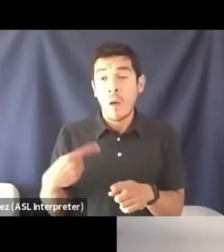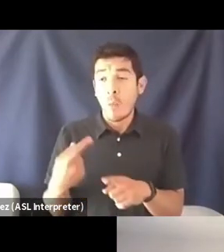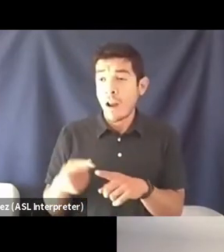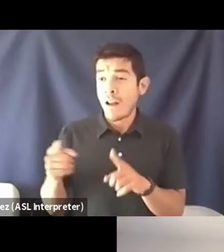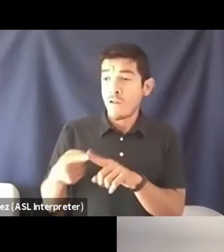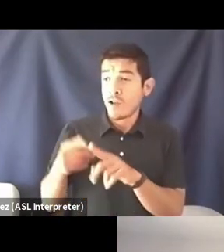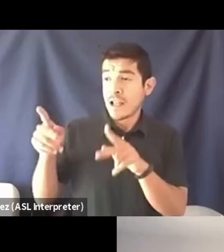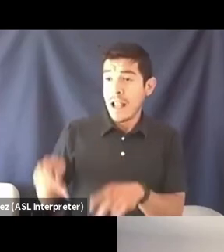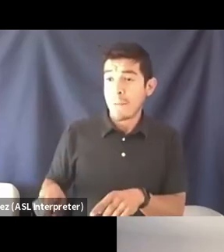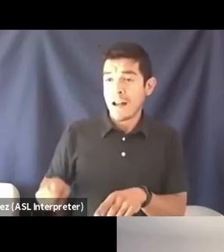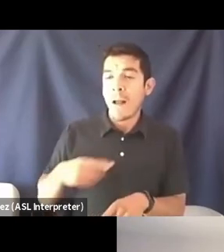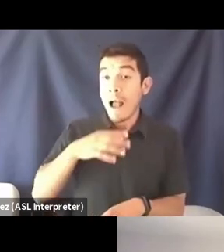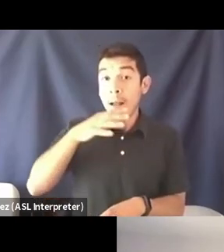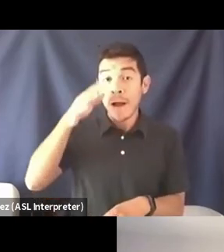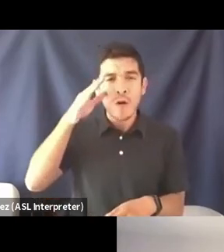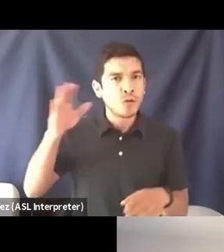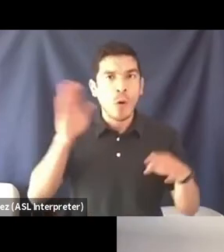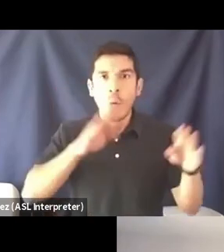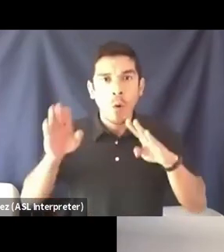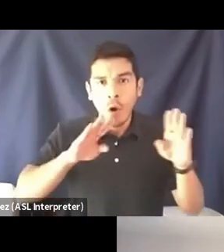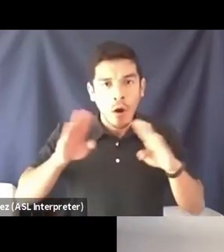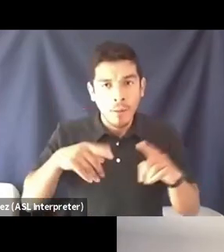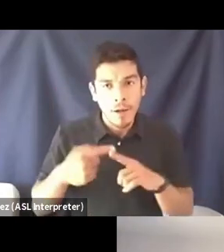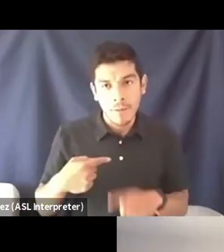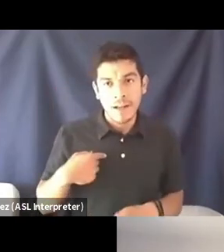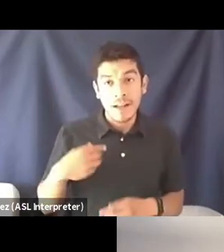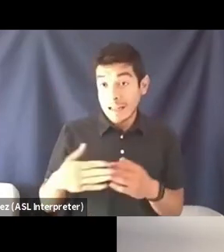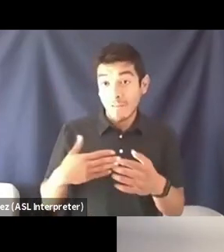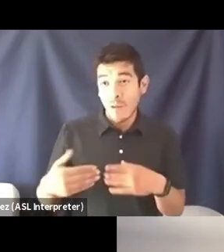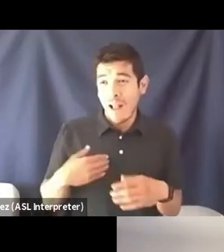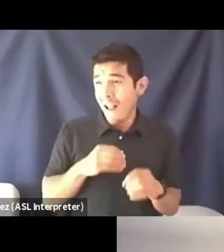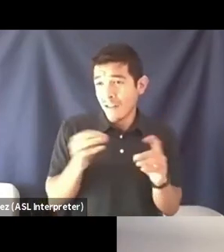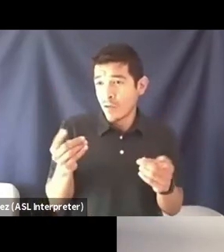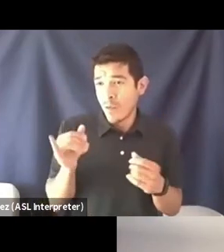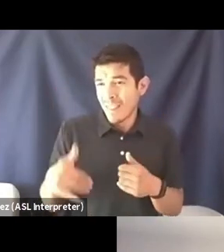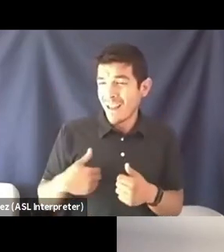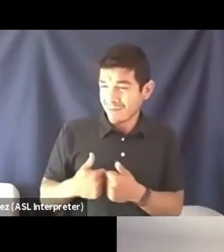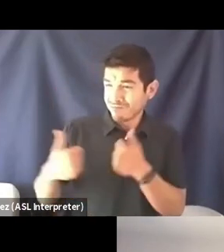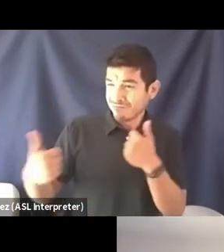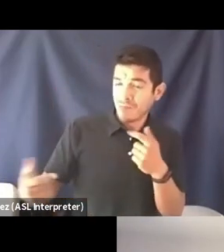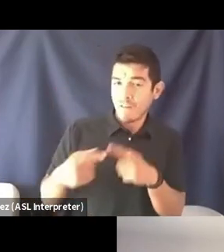they were so worried about me. Even though, like I had nothing to do with what was going on in Champaign.